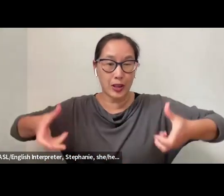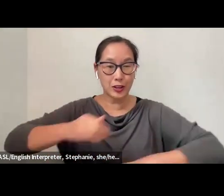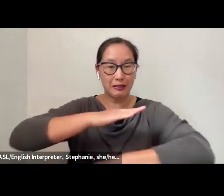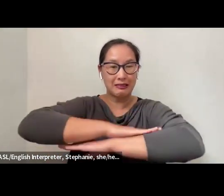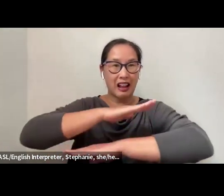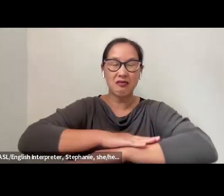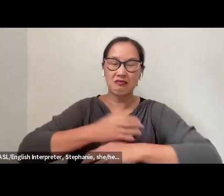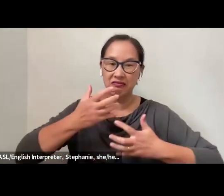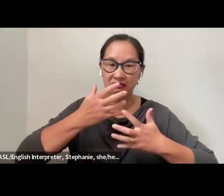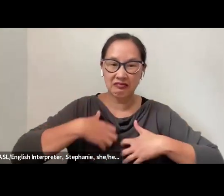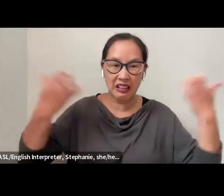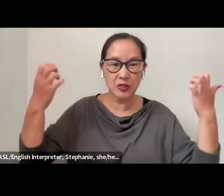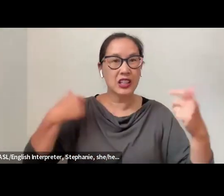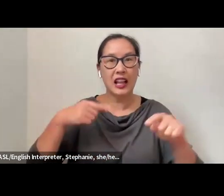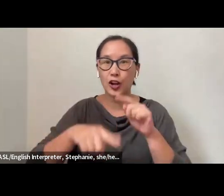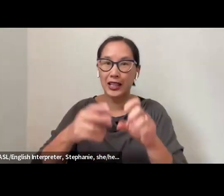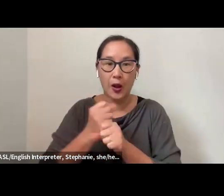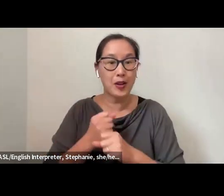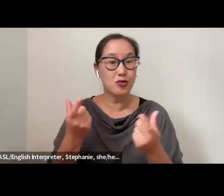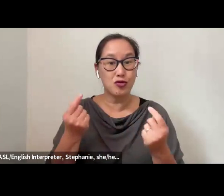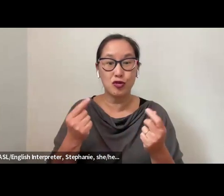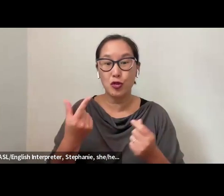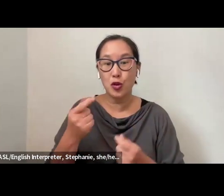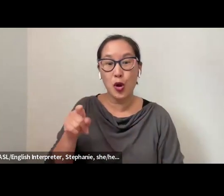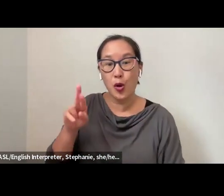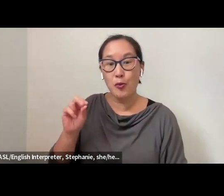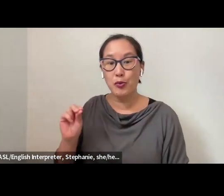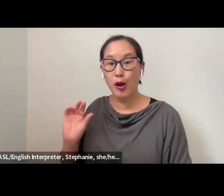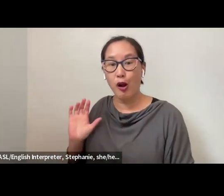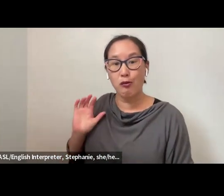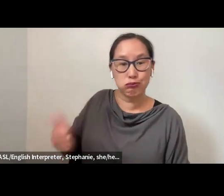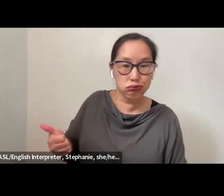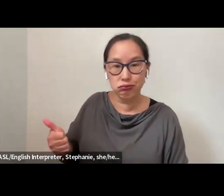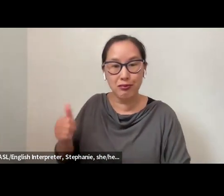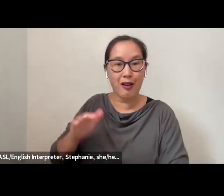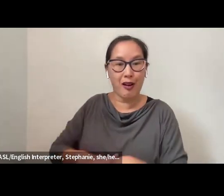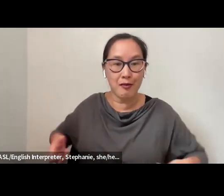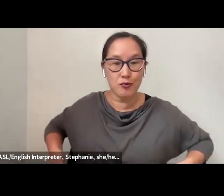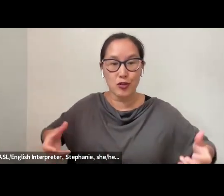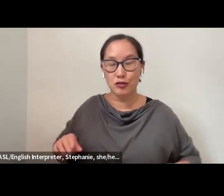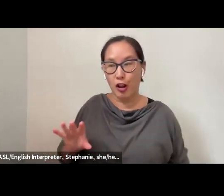So I got a GoPro, stuck it on my wheelchair, and I secretly filmed the discrimination for about six weeks.